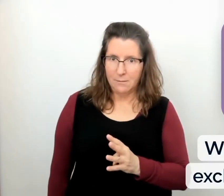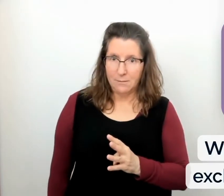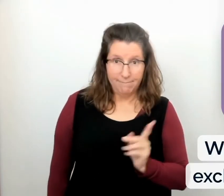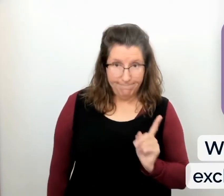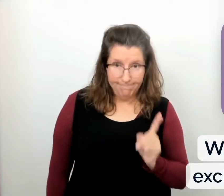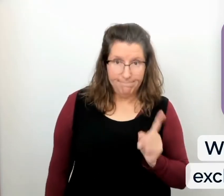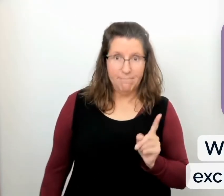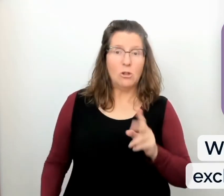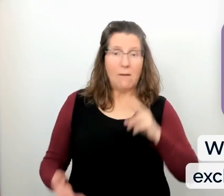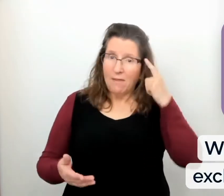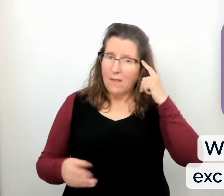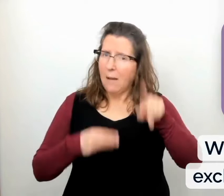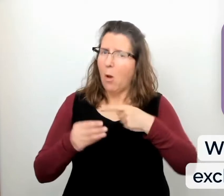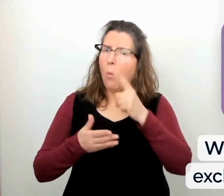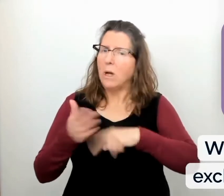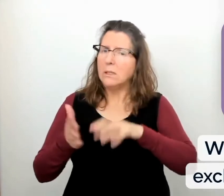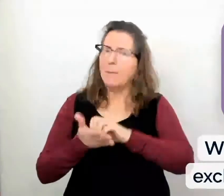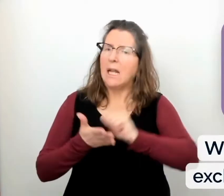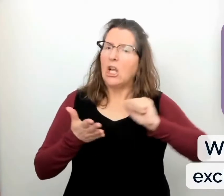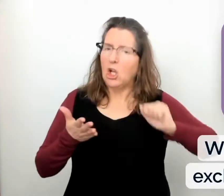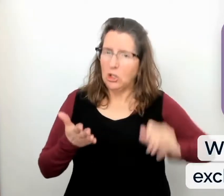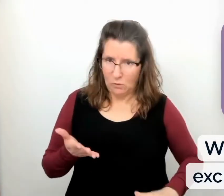You see what I mean by the question "what is being excluded?"